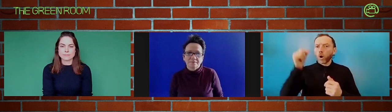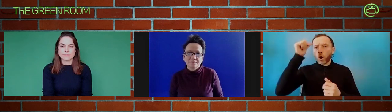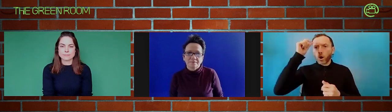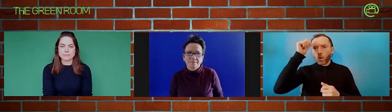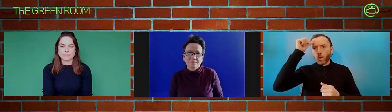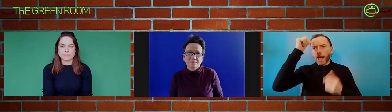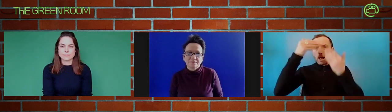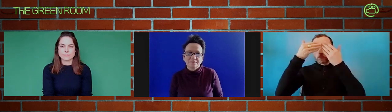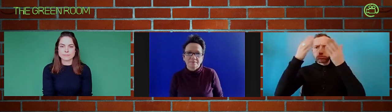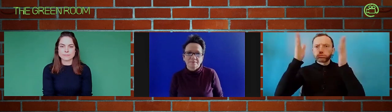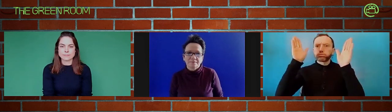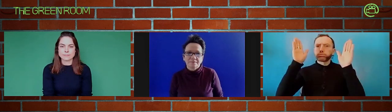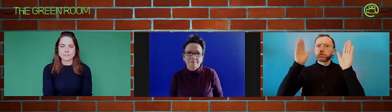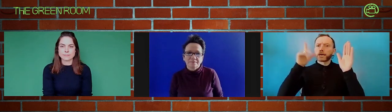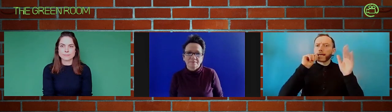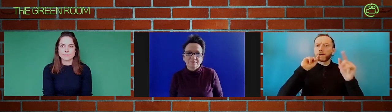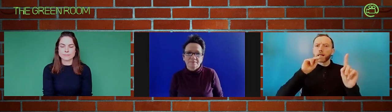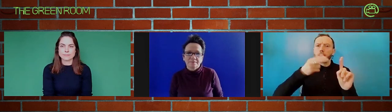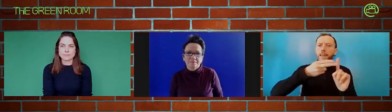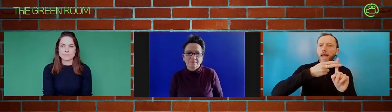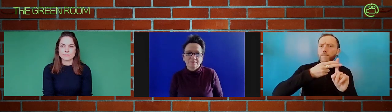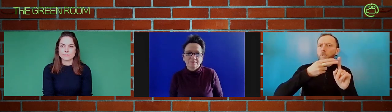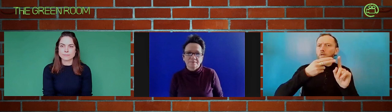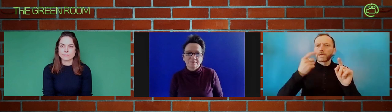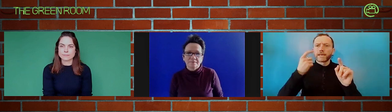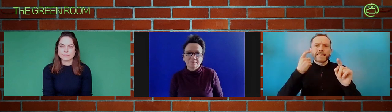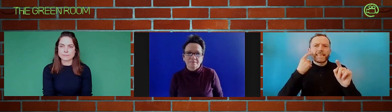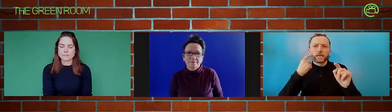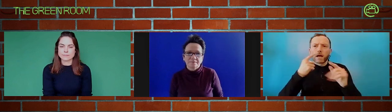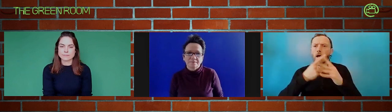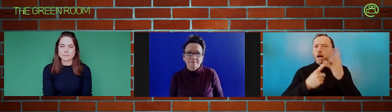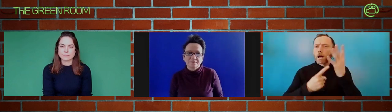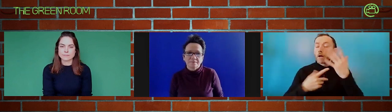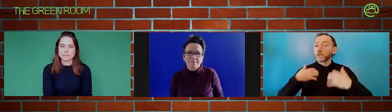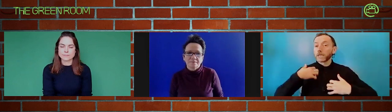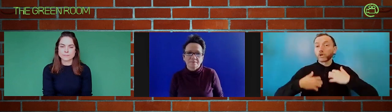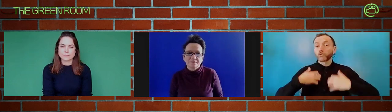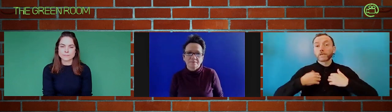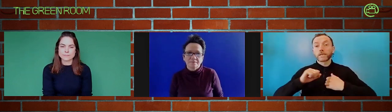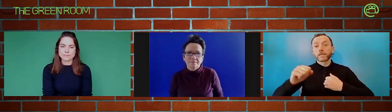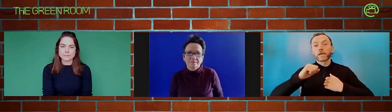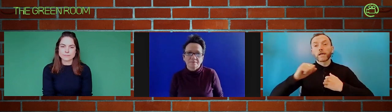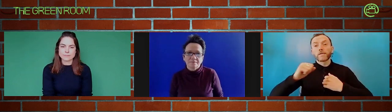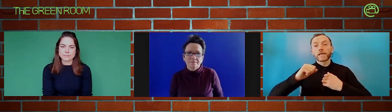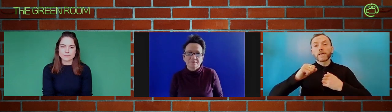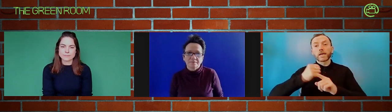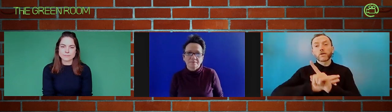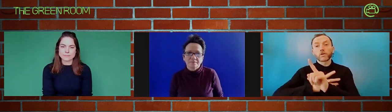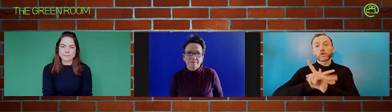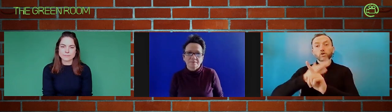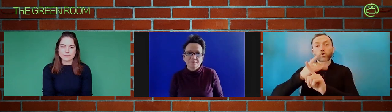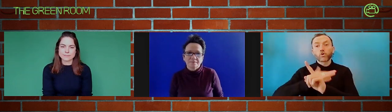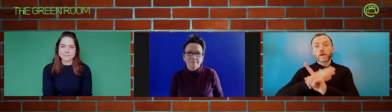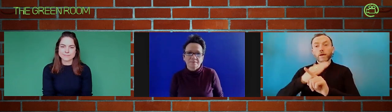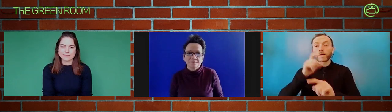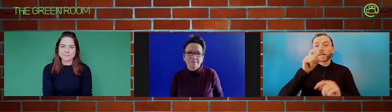naming things you know. It was interesting hearing the story about Clare, and Harri's story about